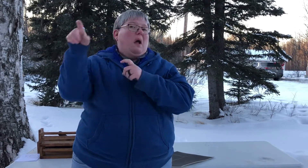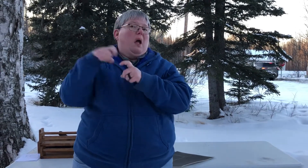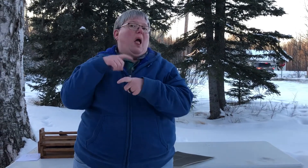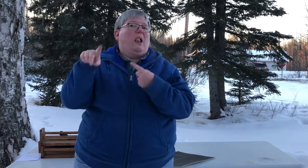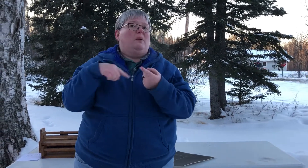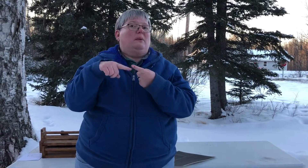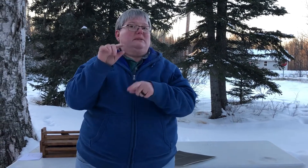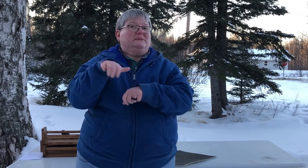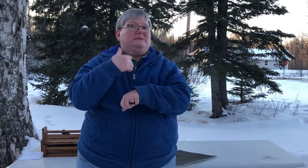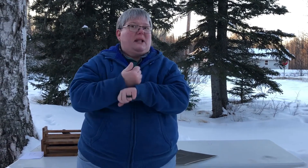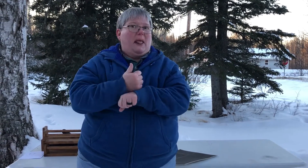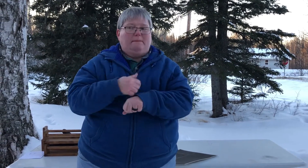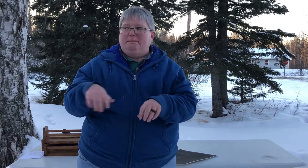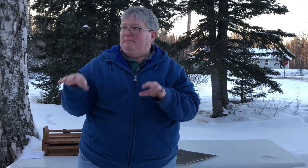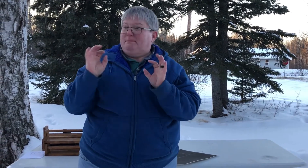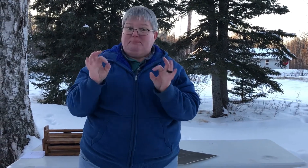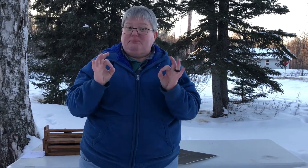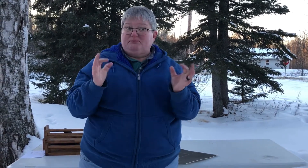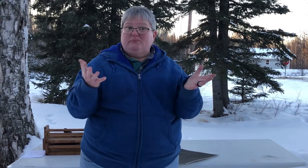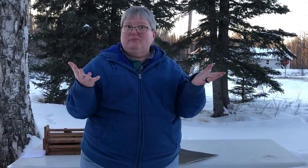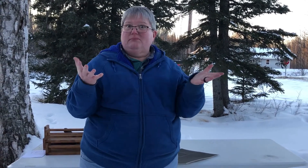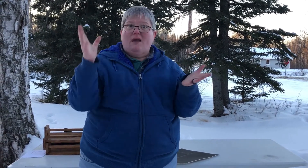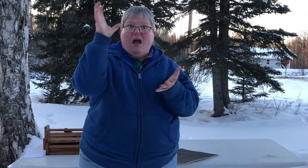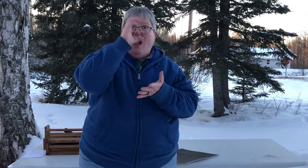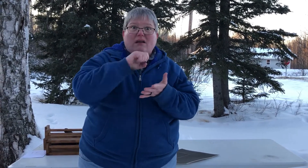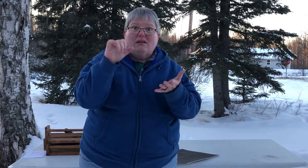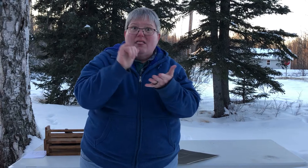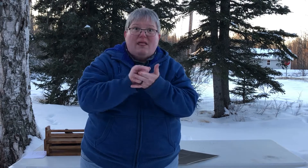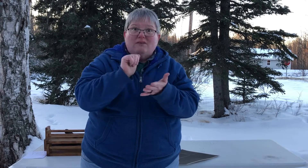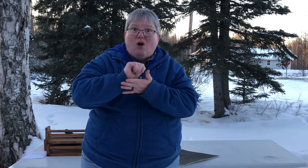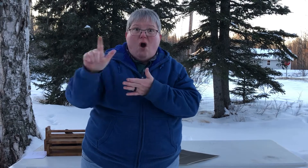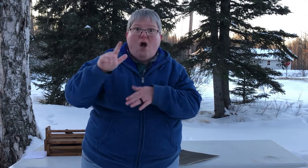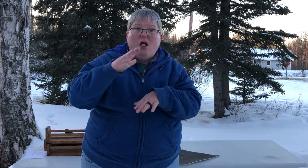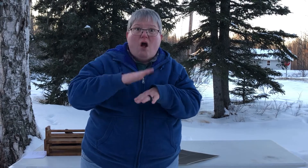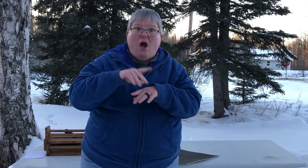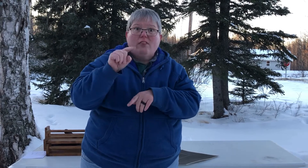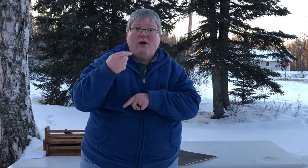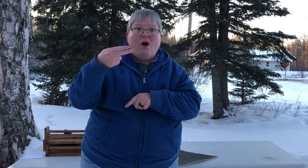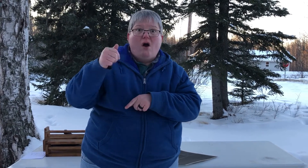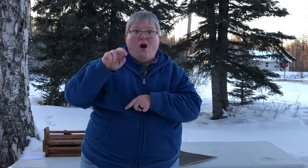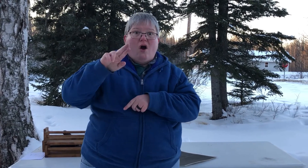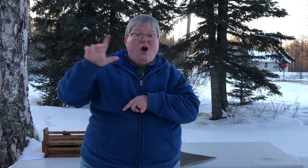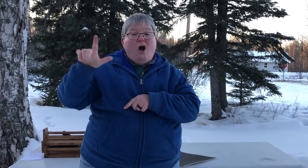So *laugh* they're gonna call when they're ready to set it up. I guess that's all on the haul video.